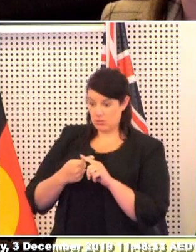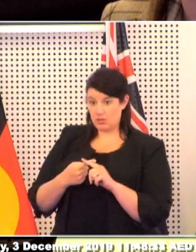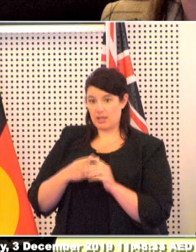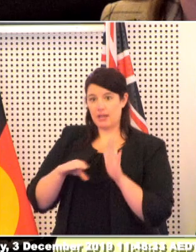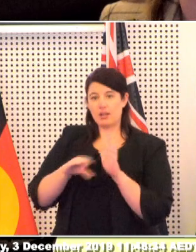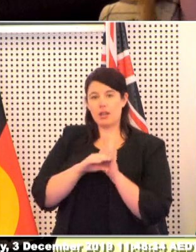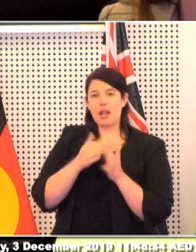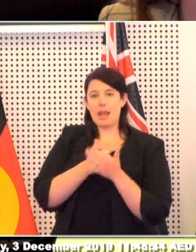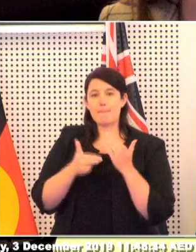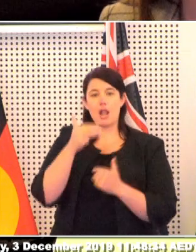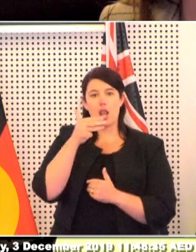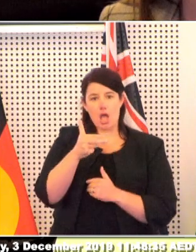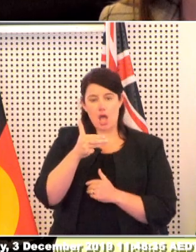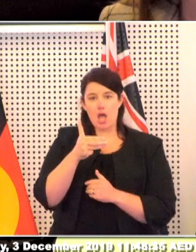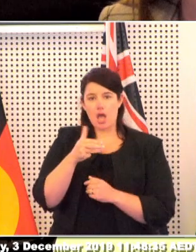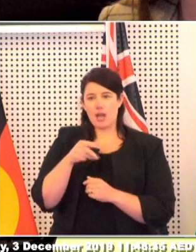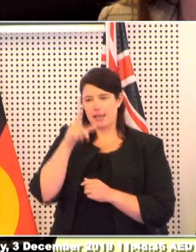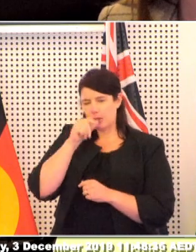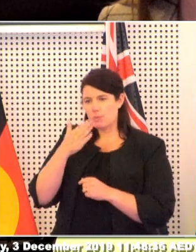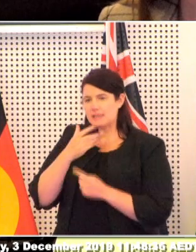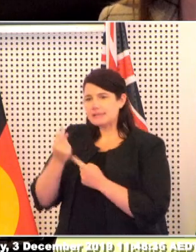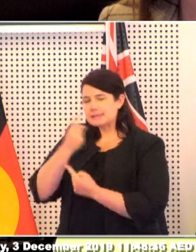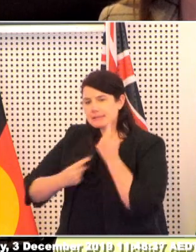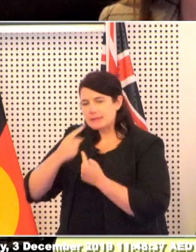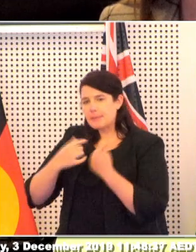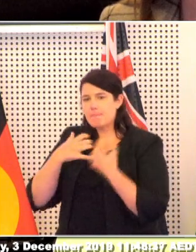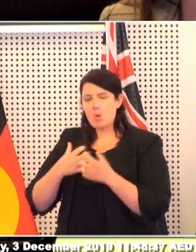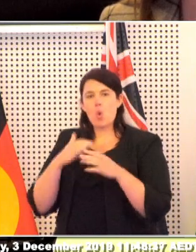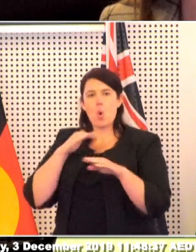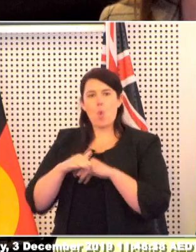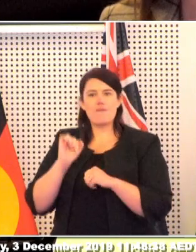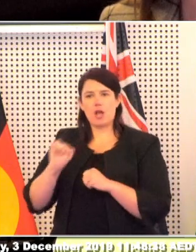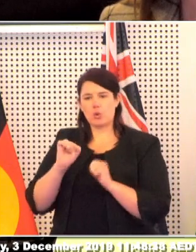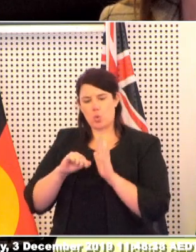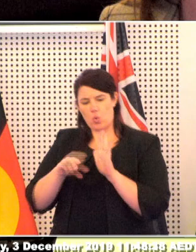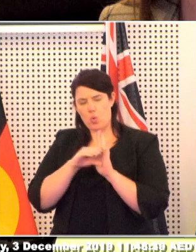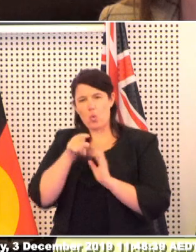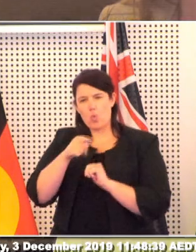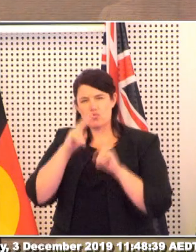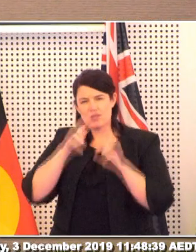of your statement. Perhaps if you could elaborate further for the Commission about that research.